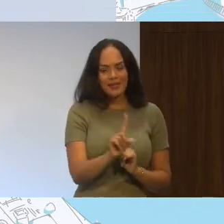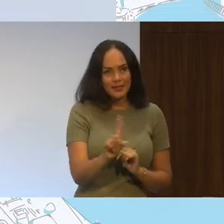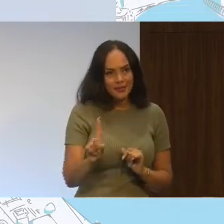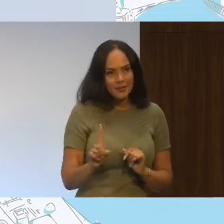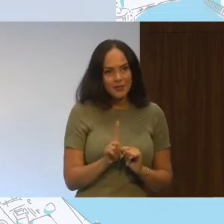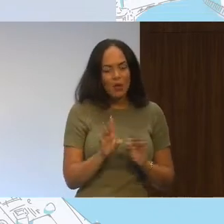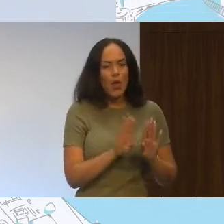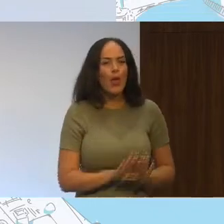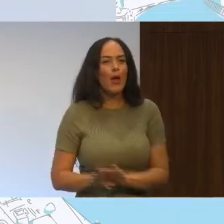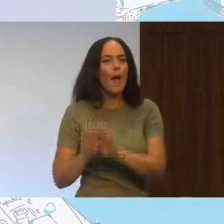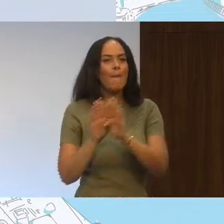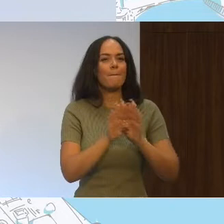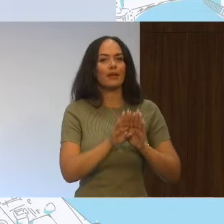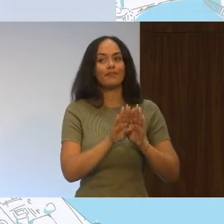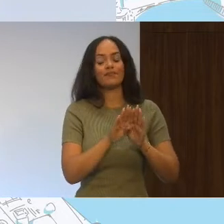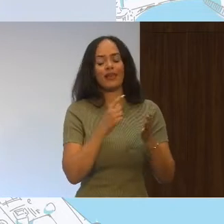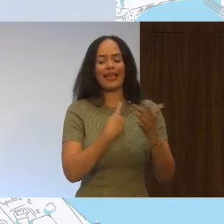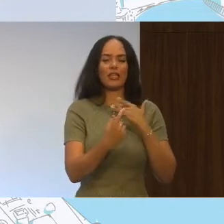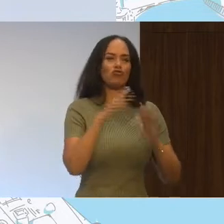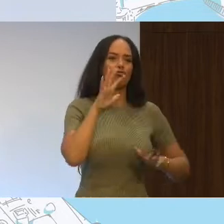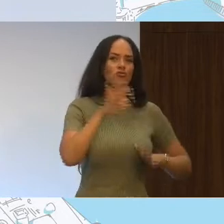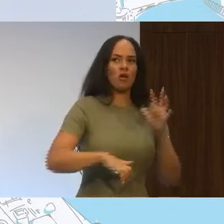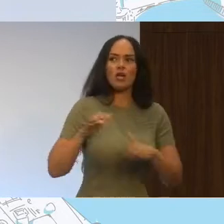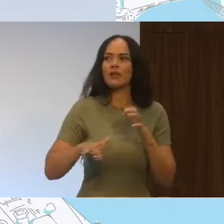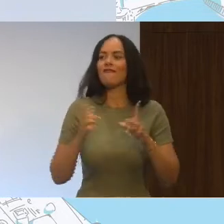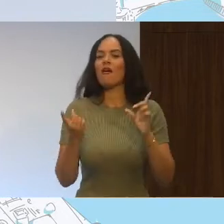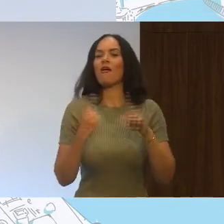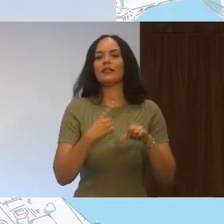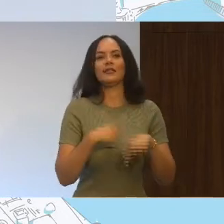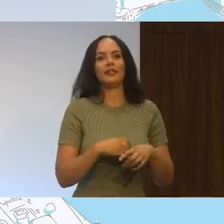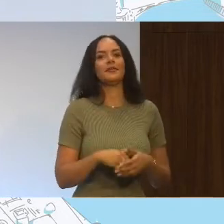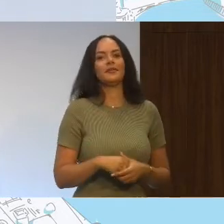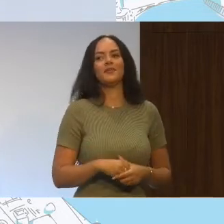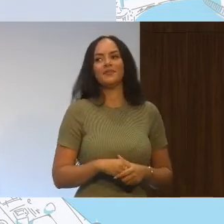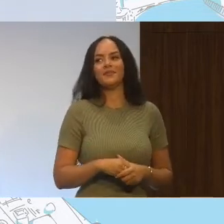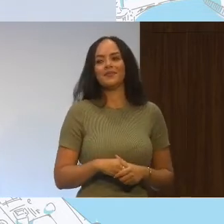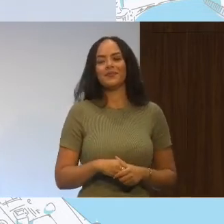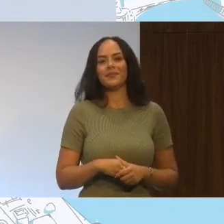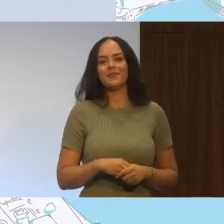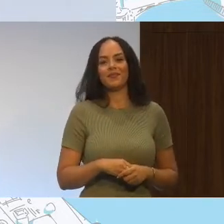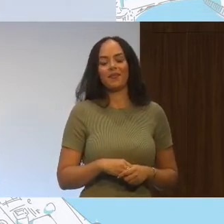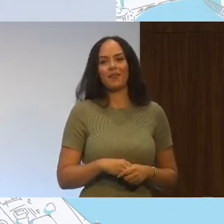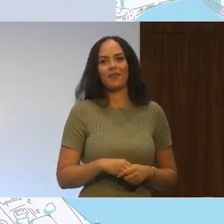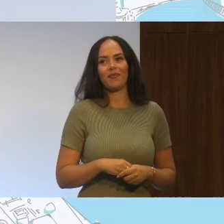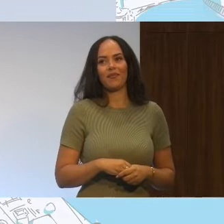Each one of us is struggling for an answer. I would also like to say that while I will go on to talk